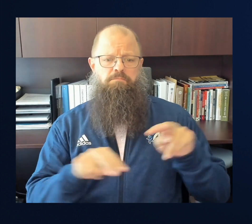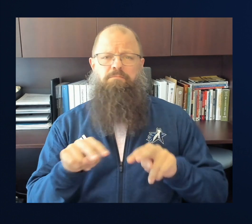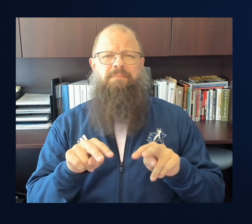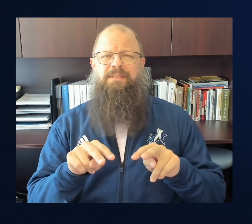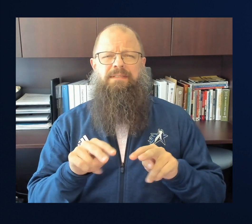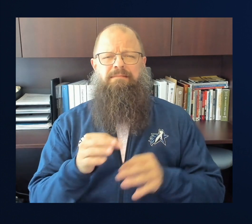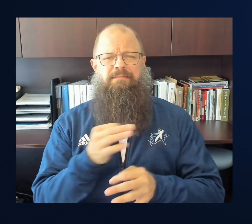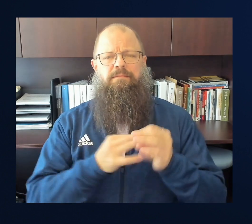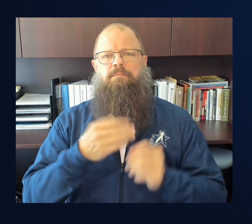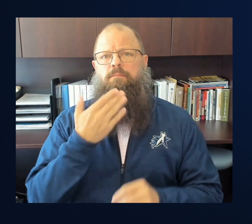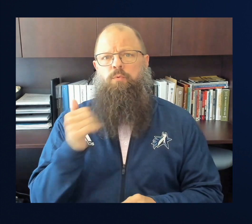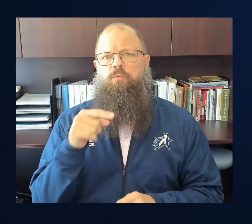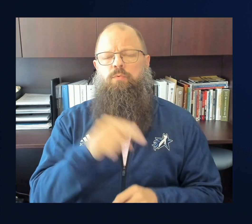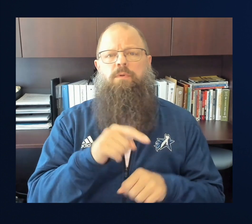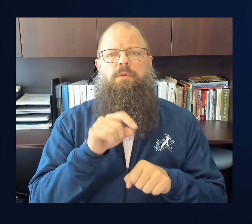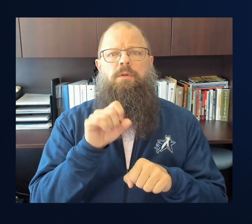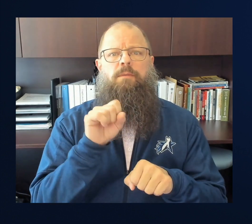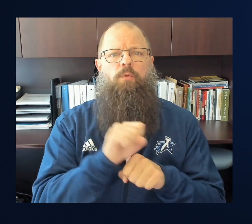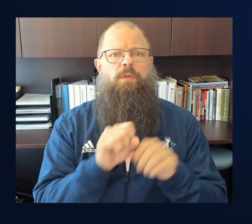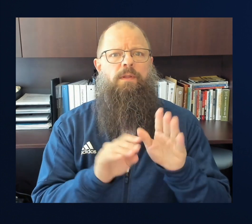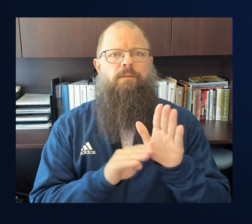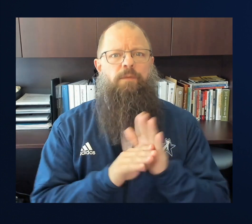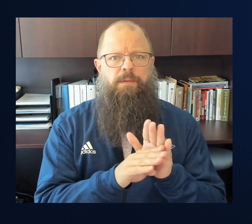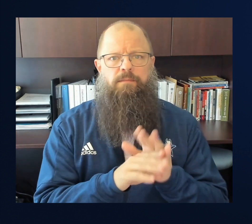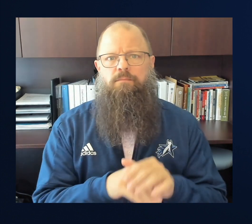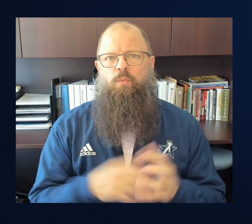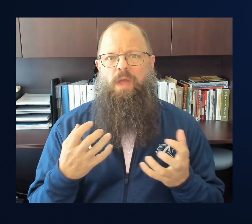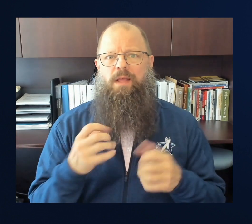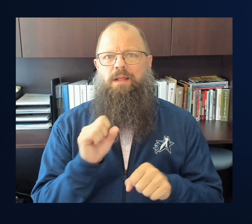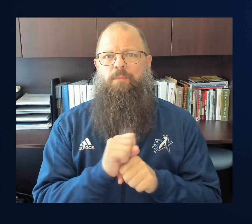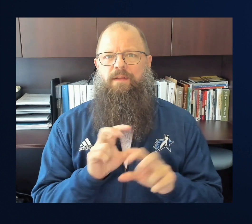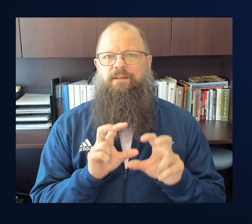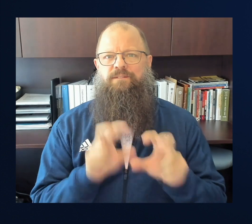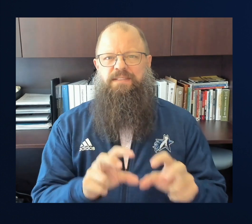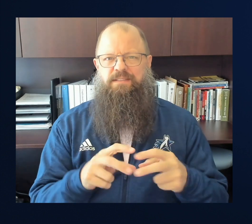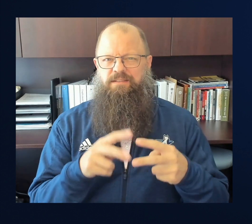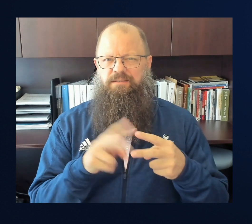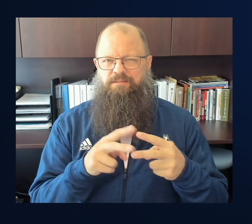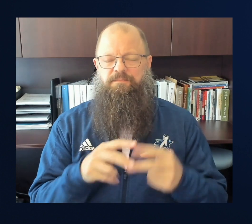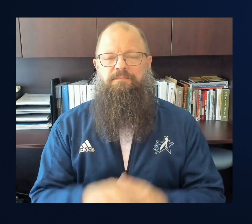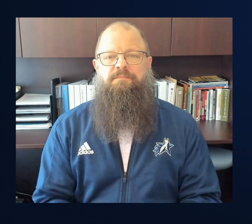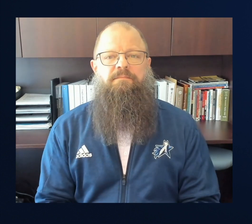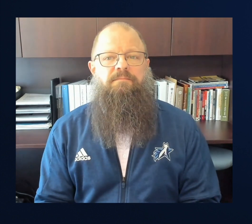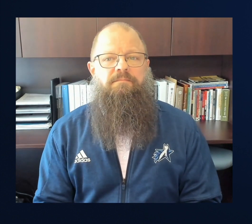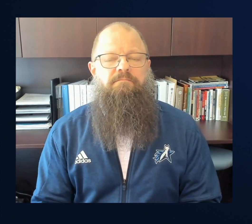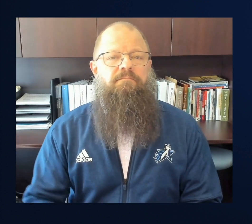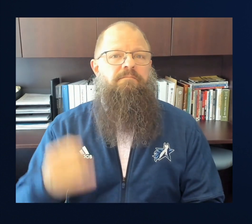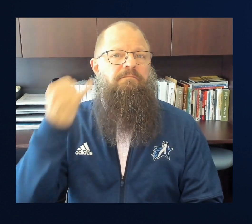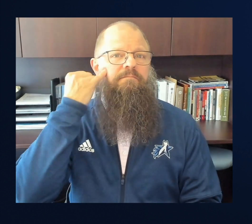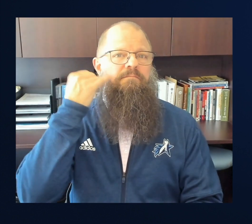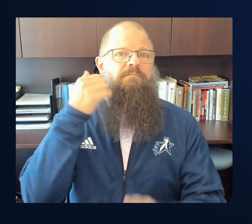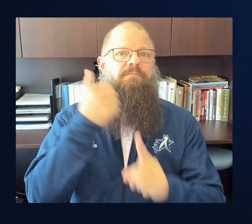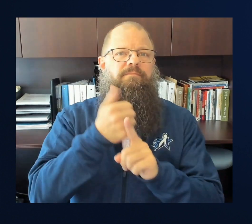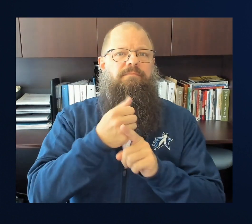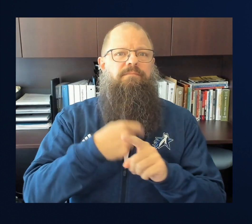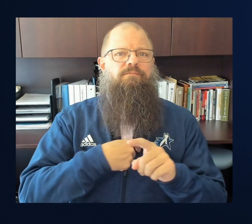performance goals, and in that process this is not a performance review but employee development.